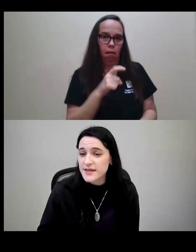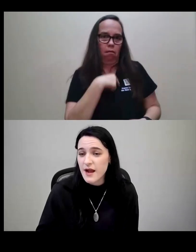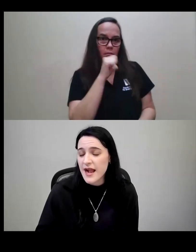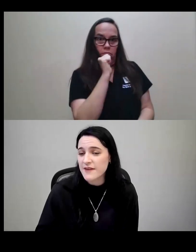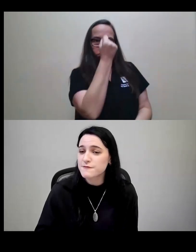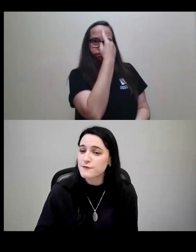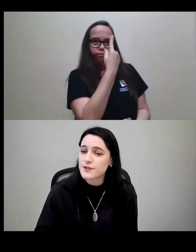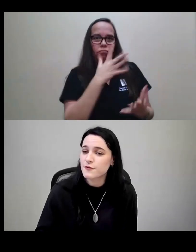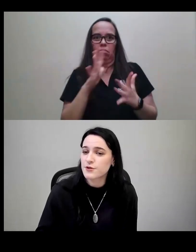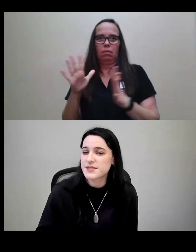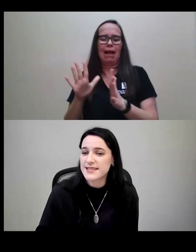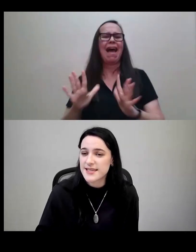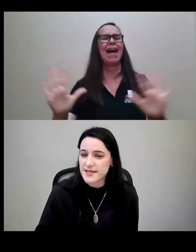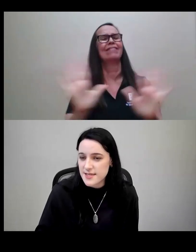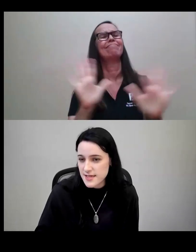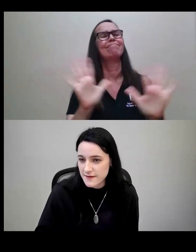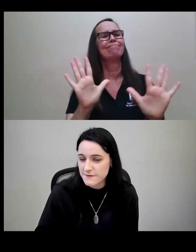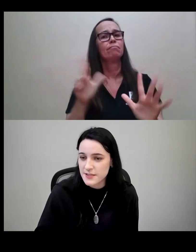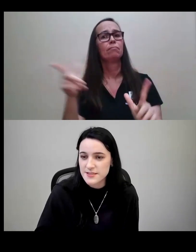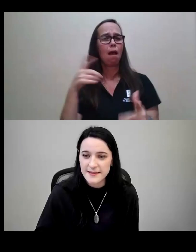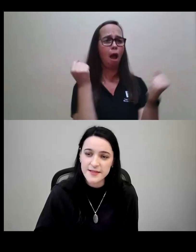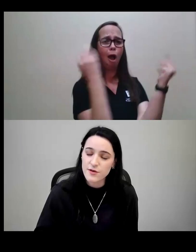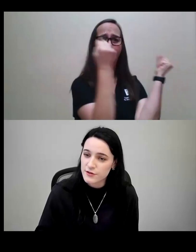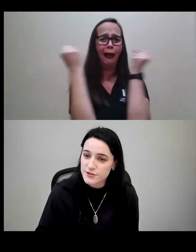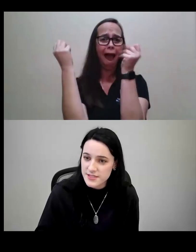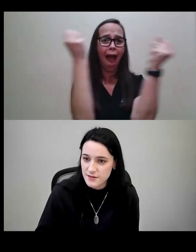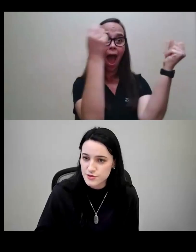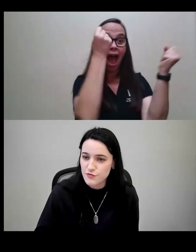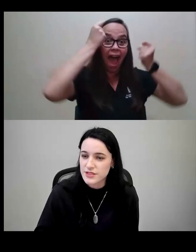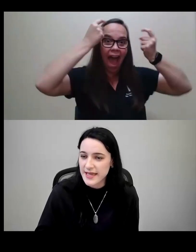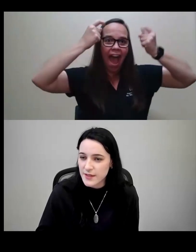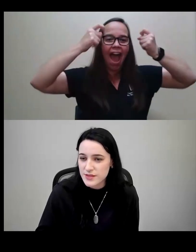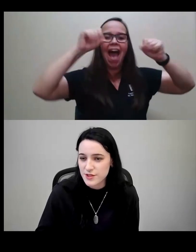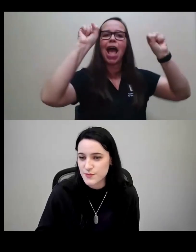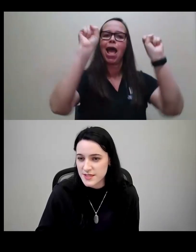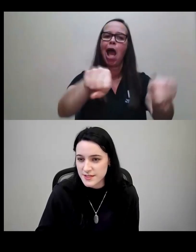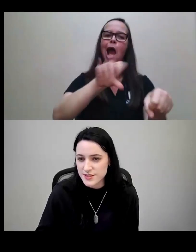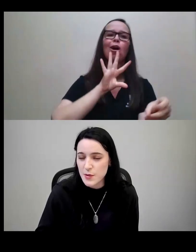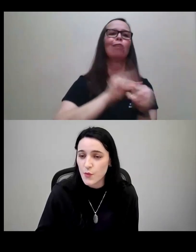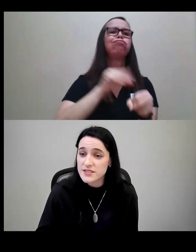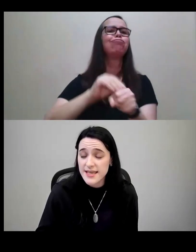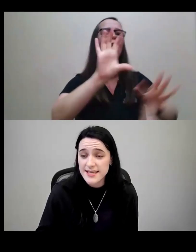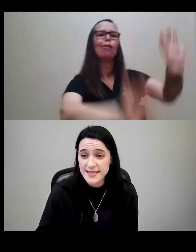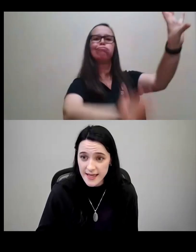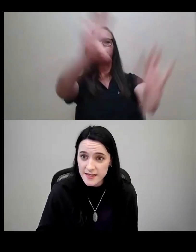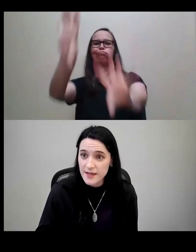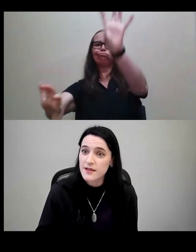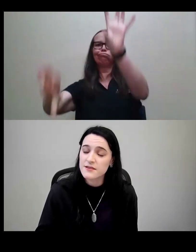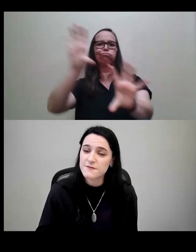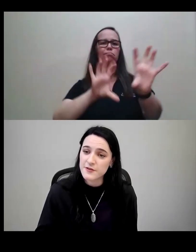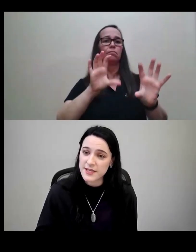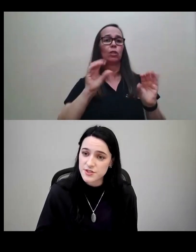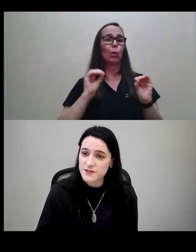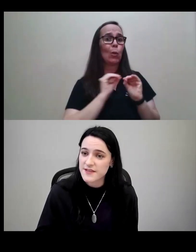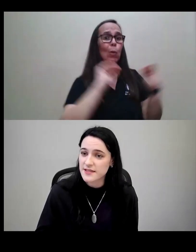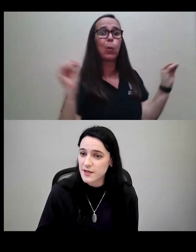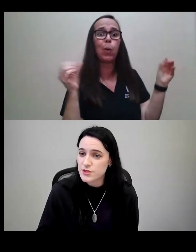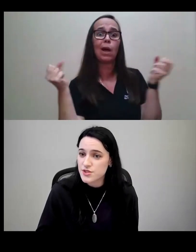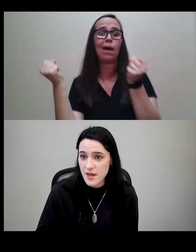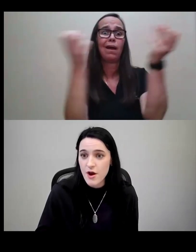they might not have a fully formed identity, feeling like they don't understand or don't relate with their peers, but once they get the foundation of that language,